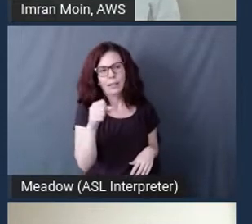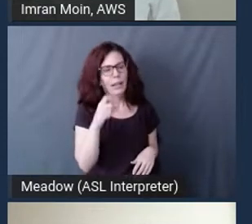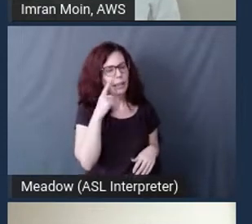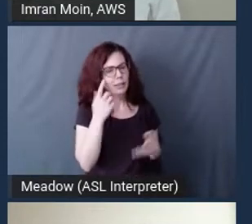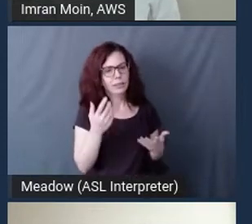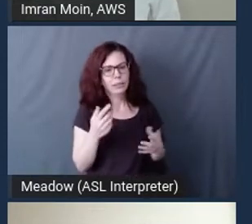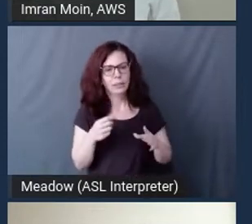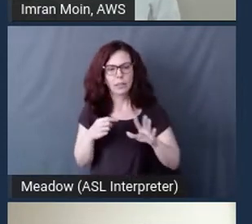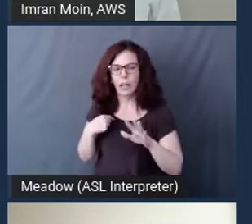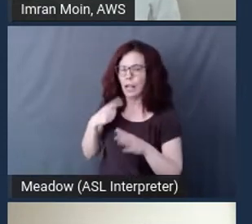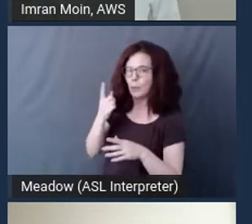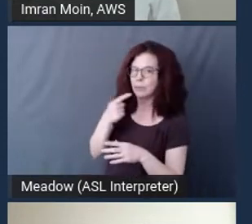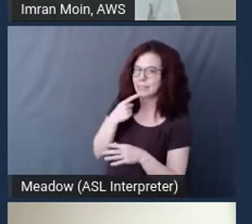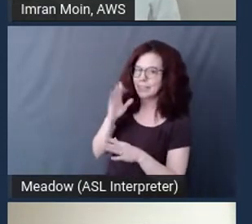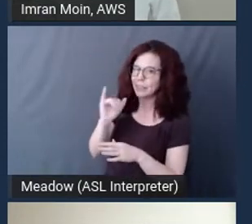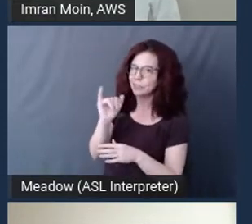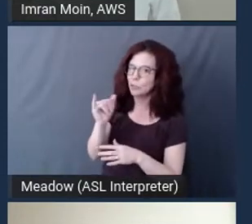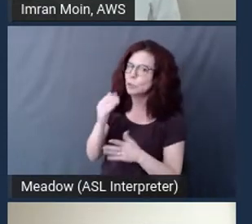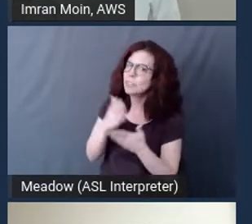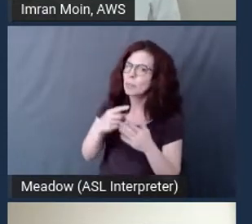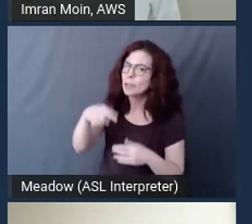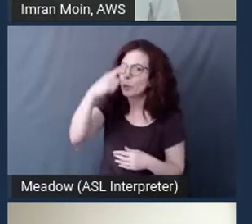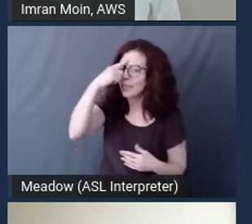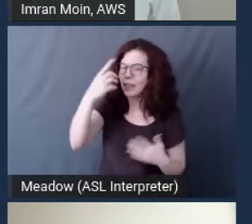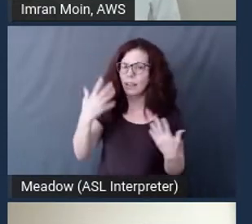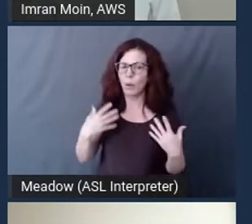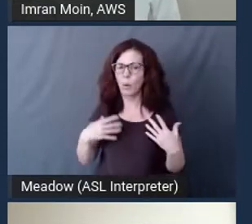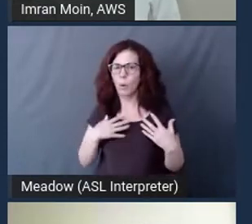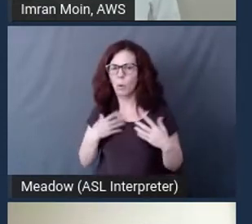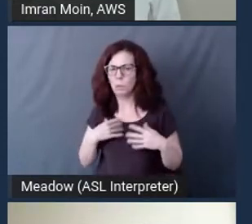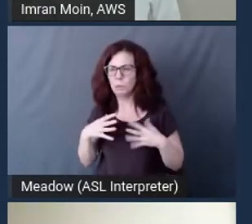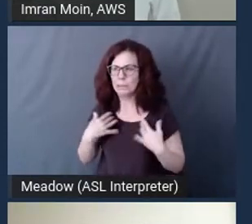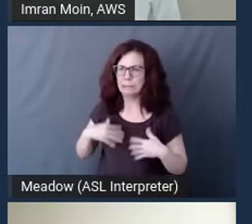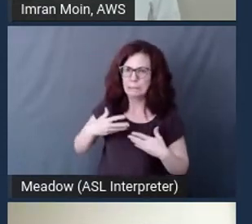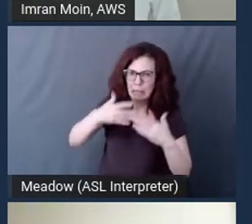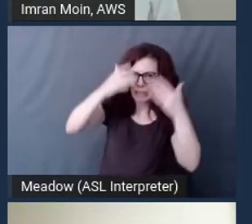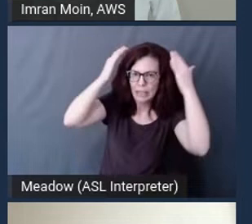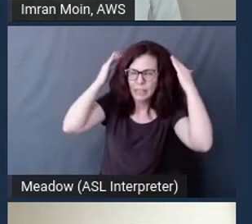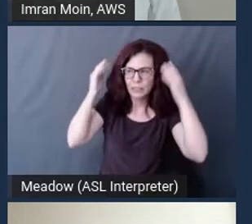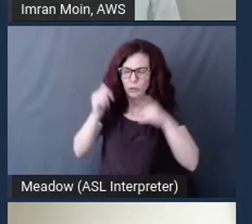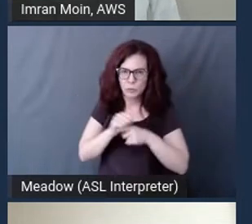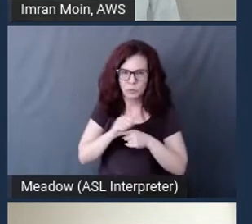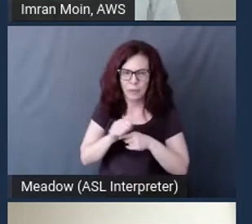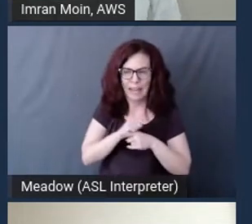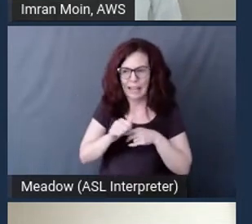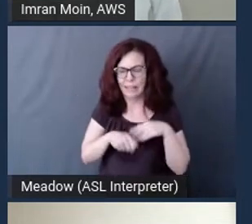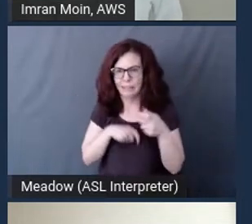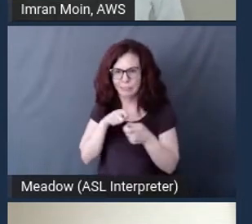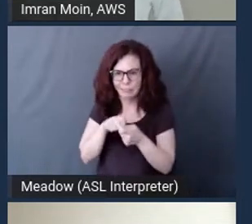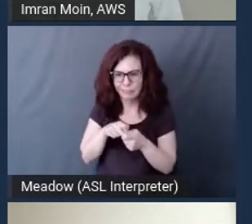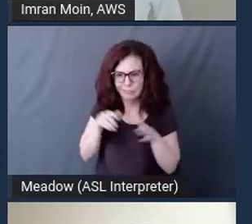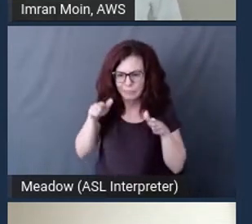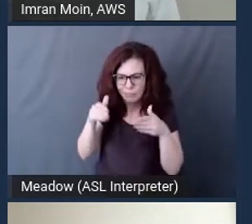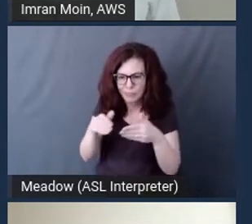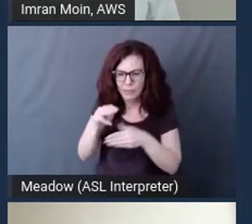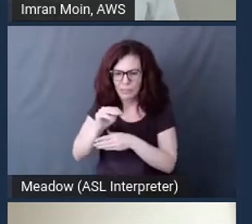Some of you may be thinking this is highly intimidating to train fine-tuned machine learning for object detection, image classification,